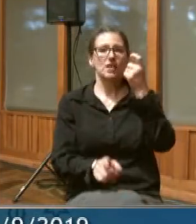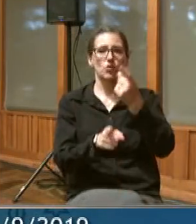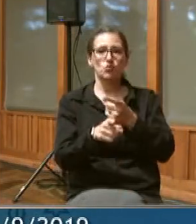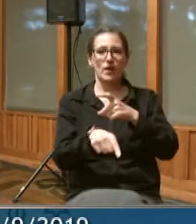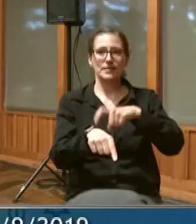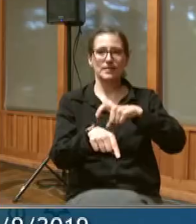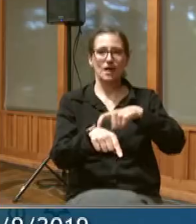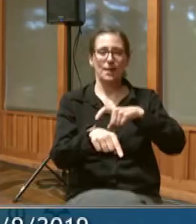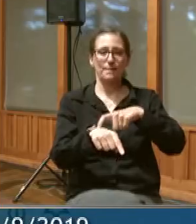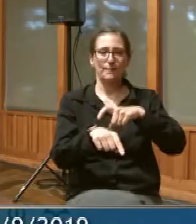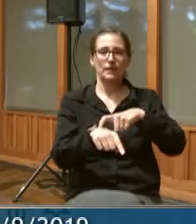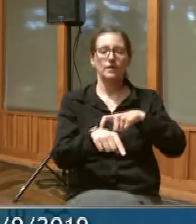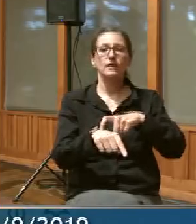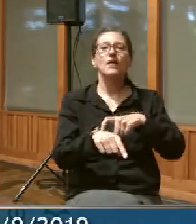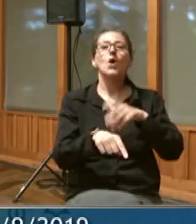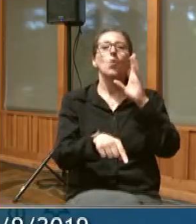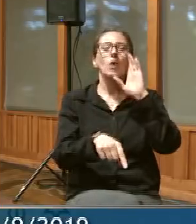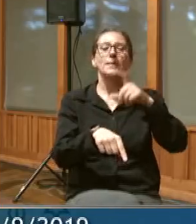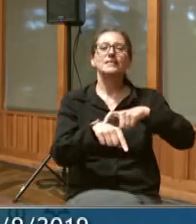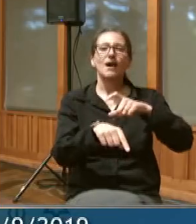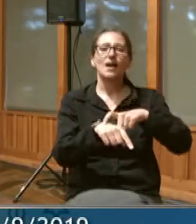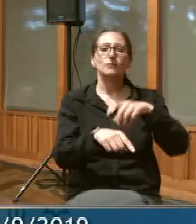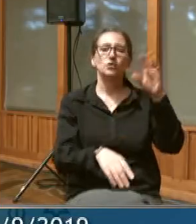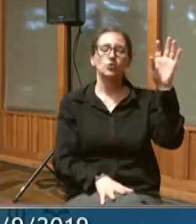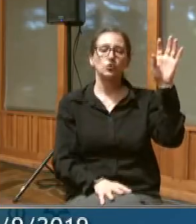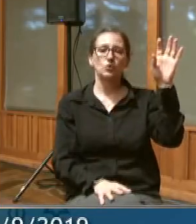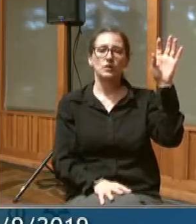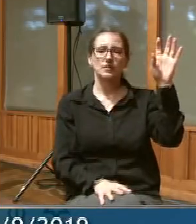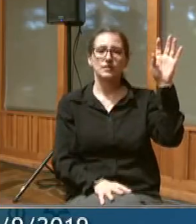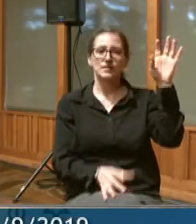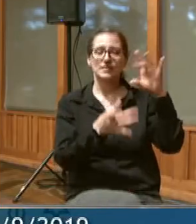SO IF YOU ARE NOT HERE TO TESTIFY AT THIS POINT ABOUT PROSPER PORTLAND, THIS IS NOT THE RIGHT TIME TO TESTIFY.